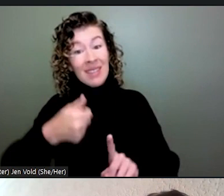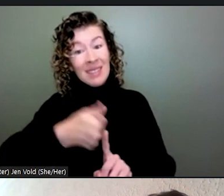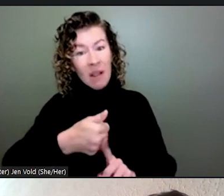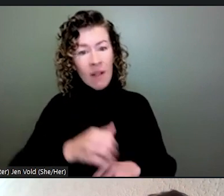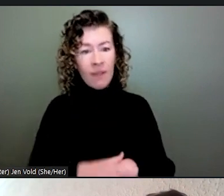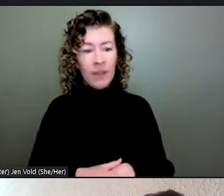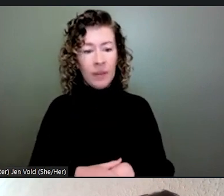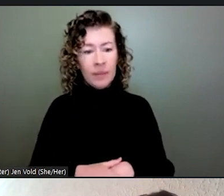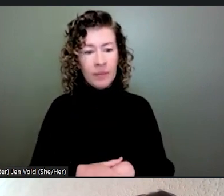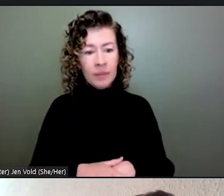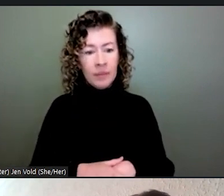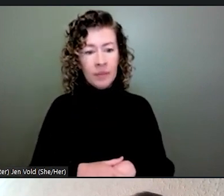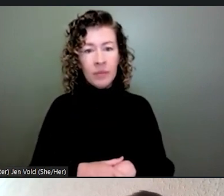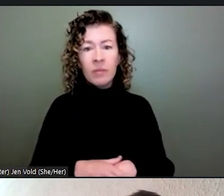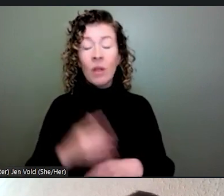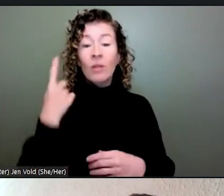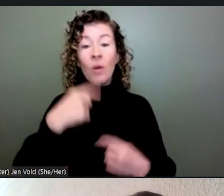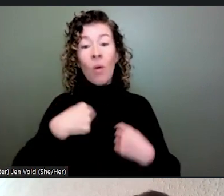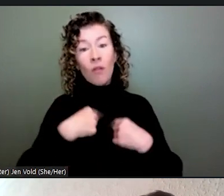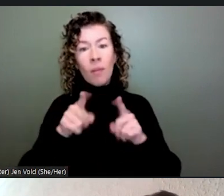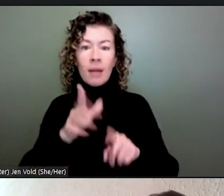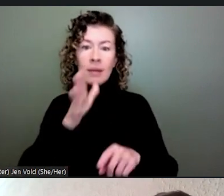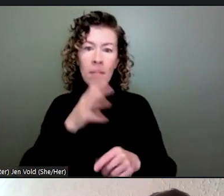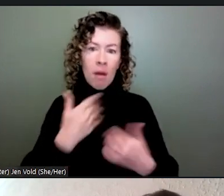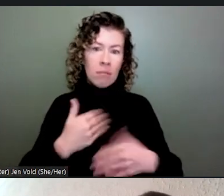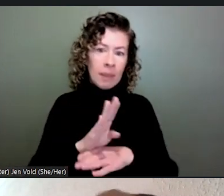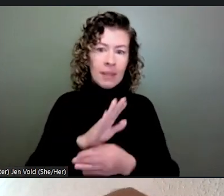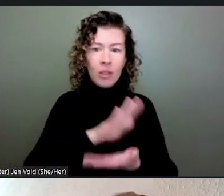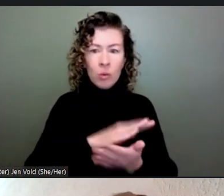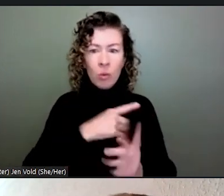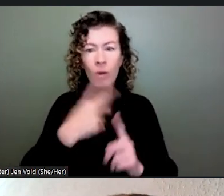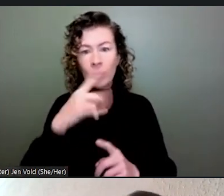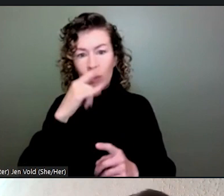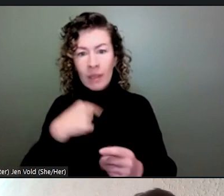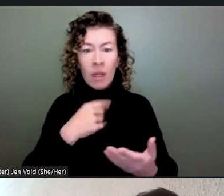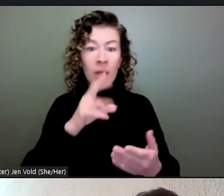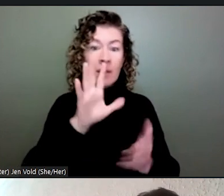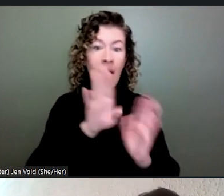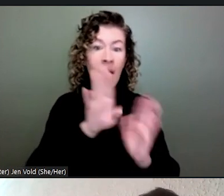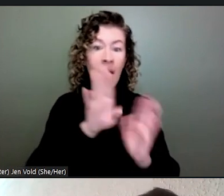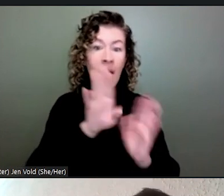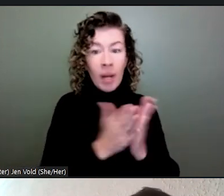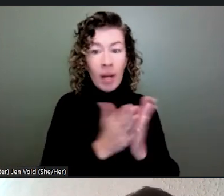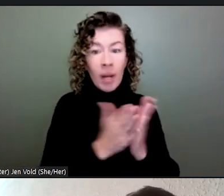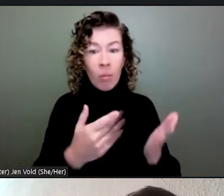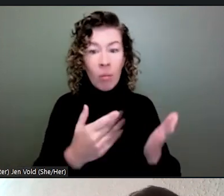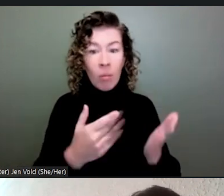"So for me a mum was quite busy. There's two kids I do everyday 30 minutes reading the book and I feel myself a bit tired and I didn't understand anymore and I just leave it."